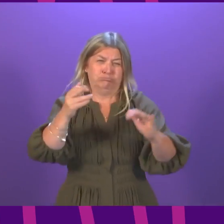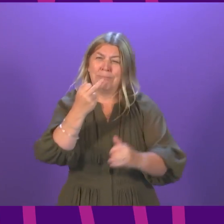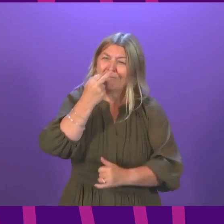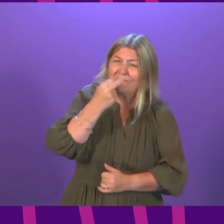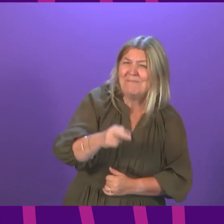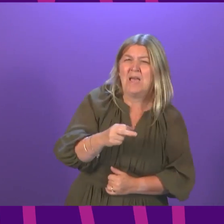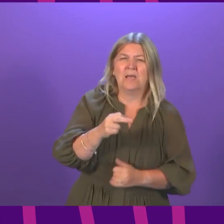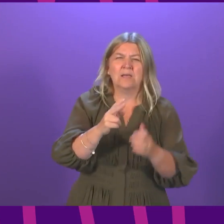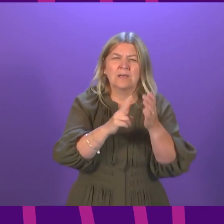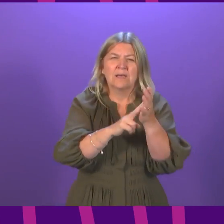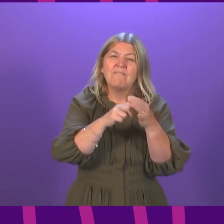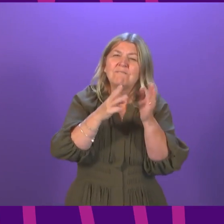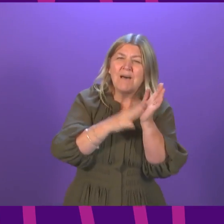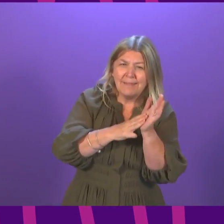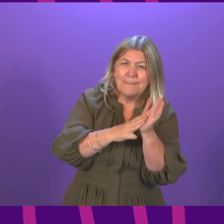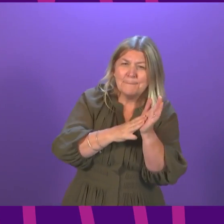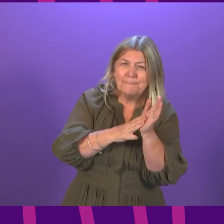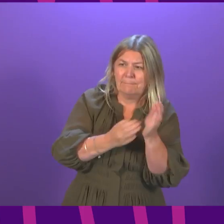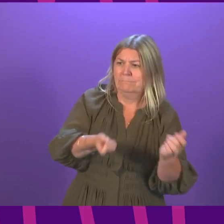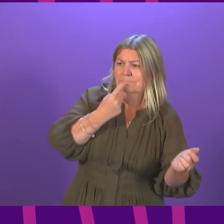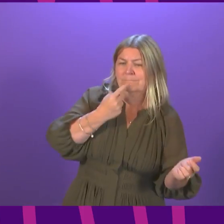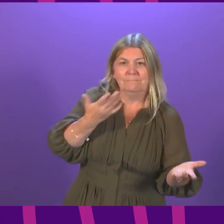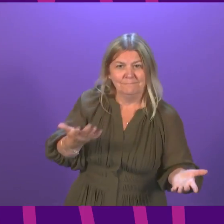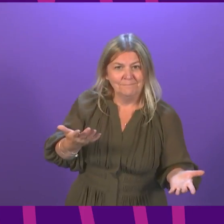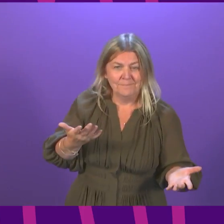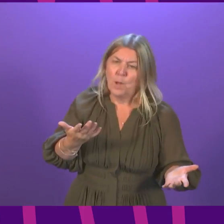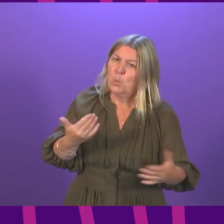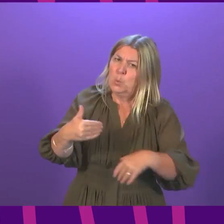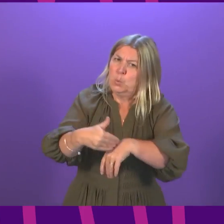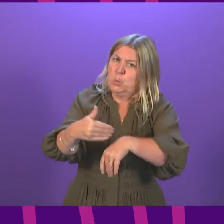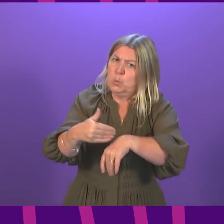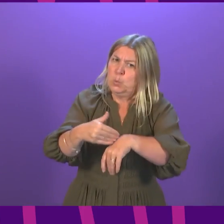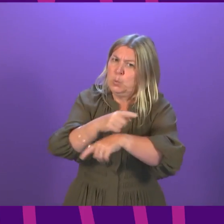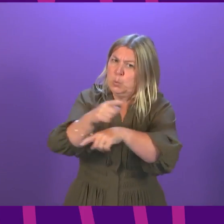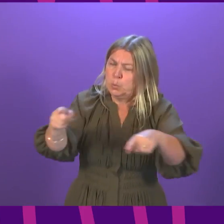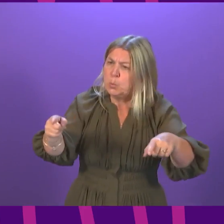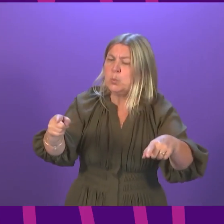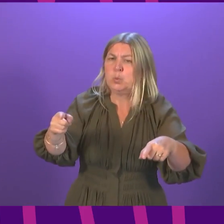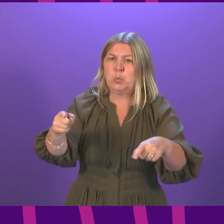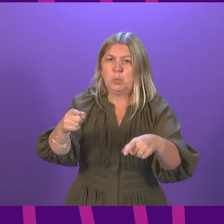to have a devastating effect on the victims of drugs, with benzodiazepines involved in